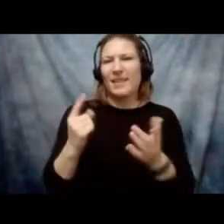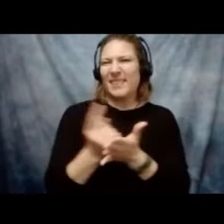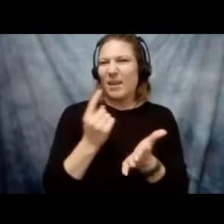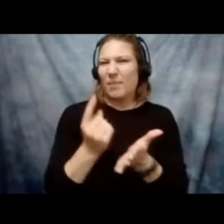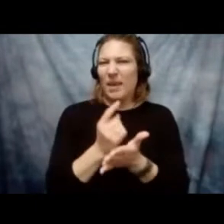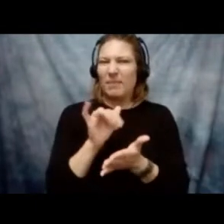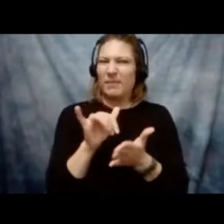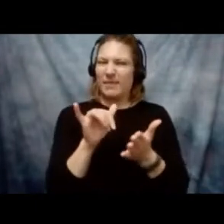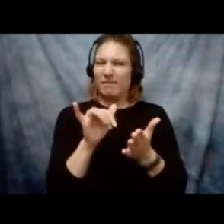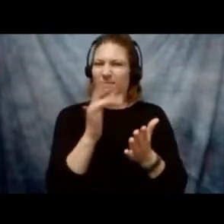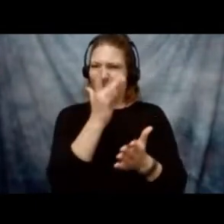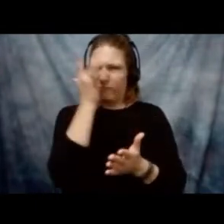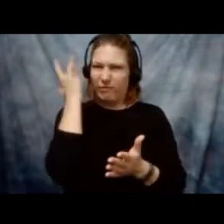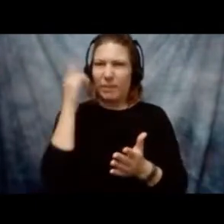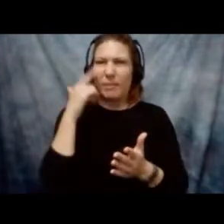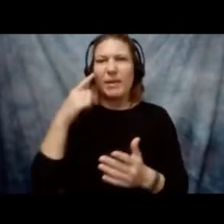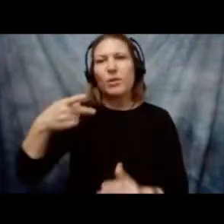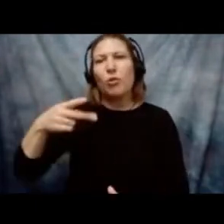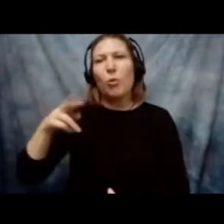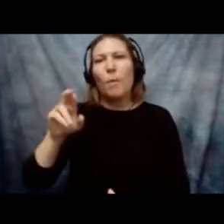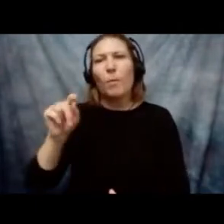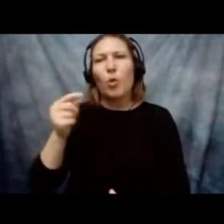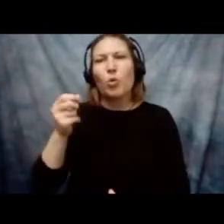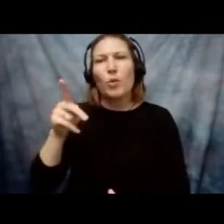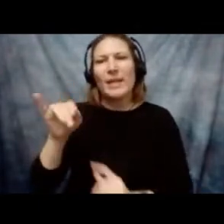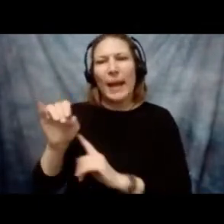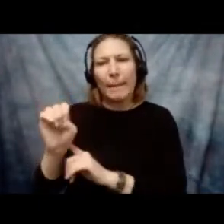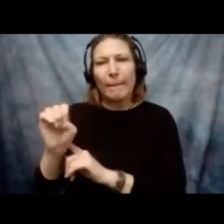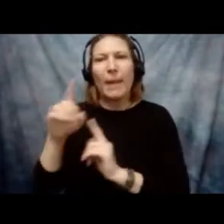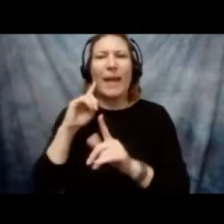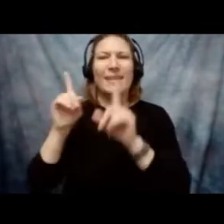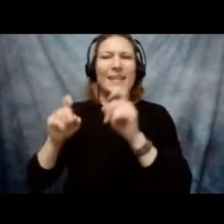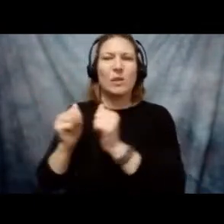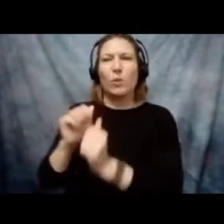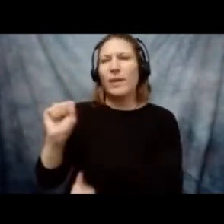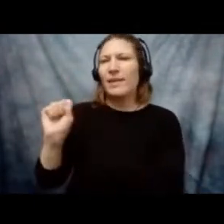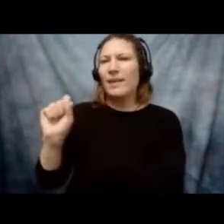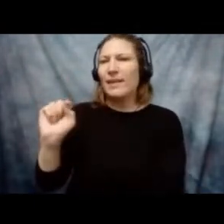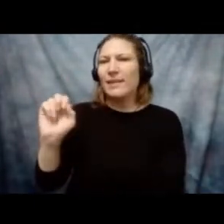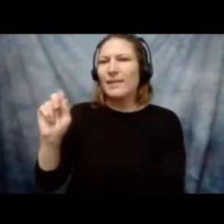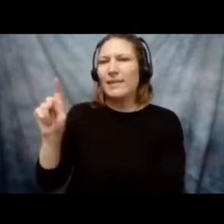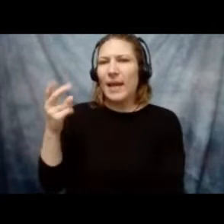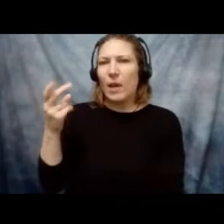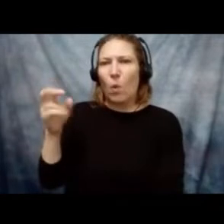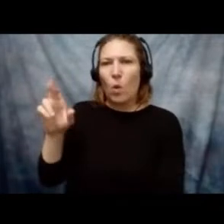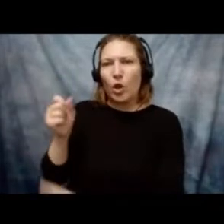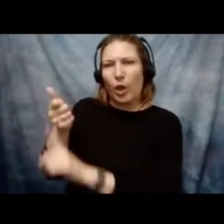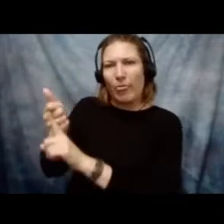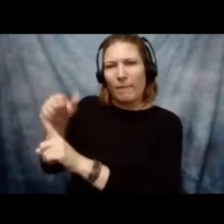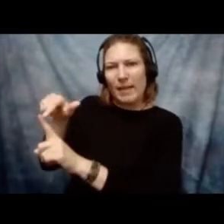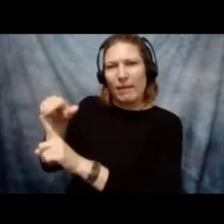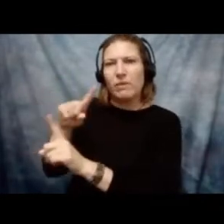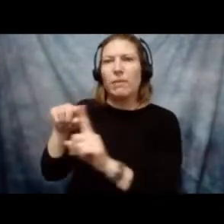stakeholder and we're not actually including anybody else in that testing and i think that the